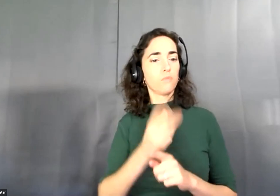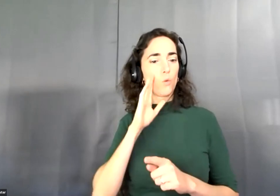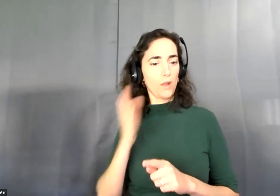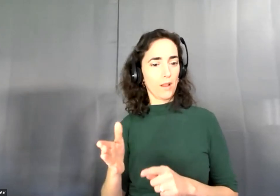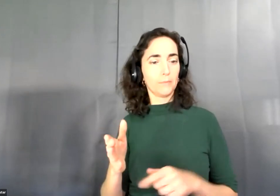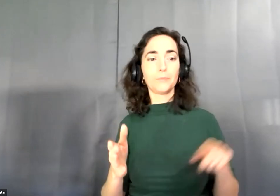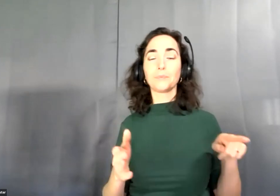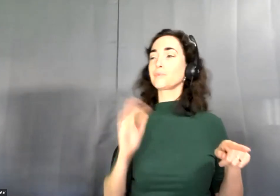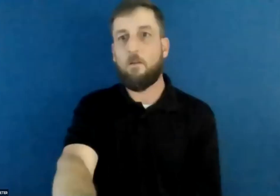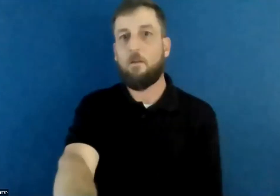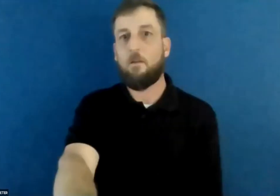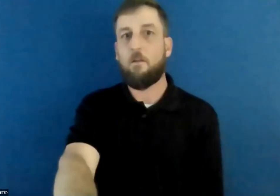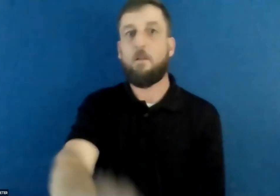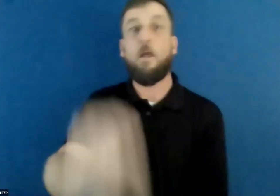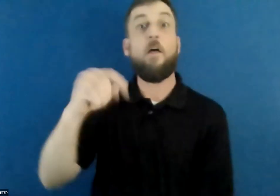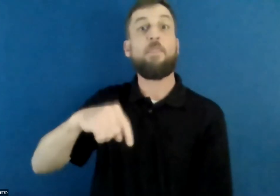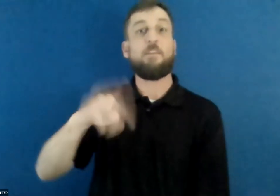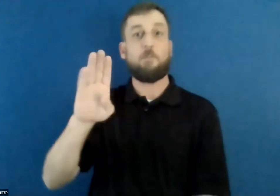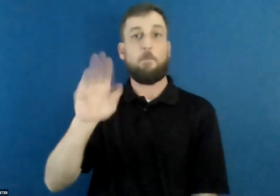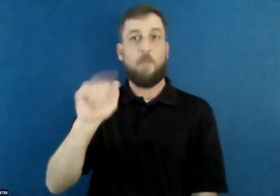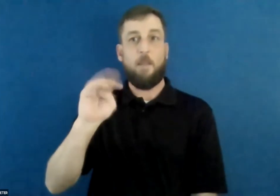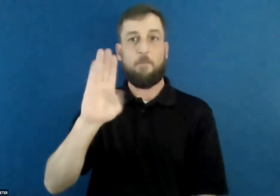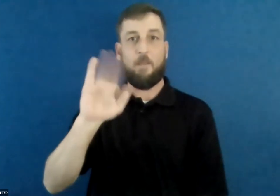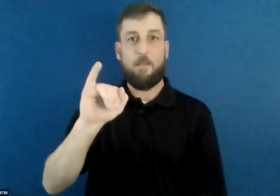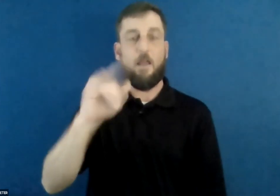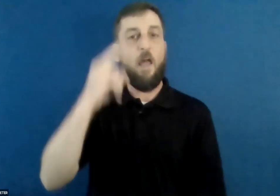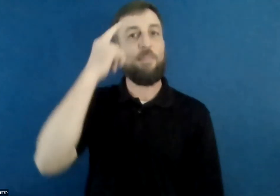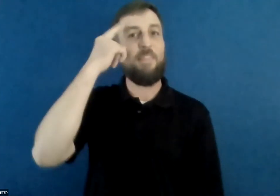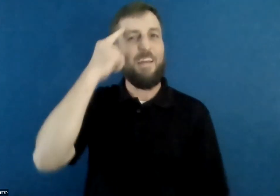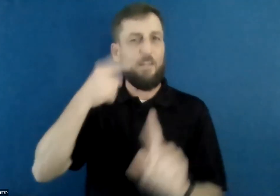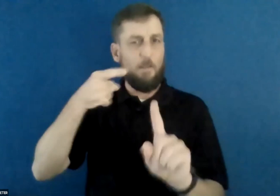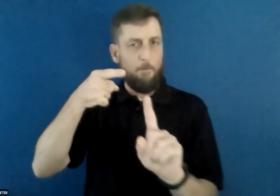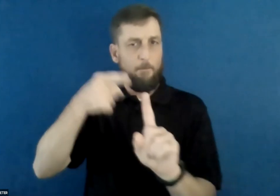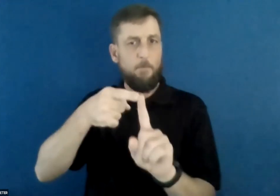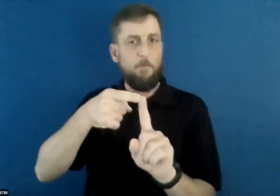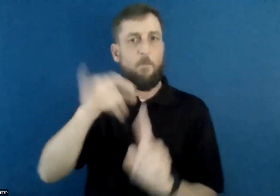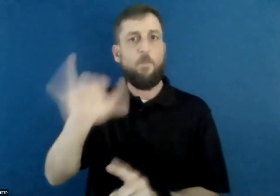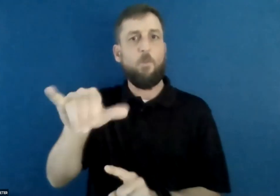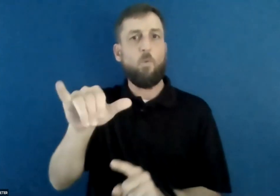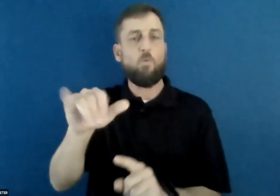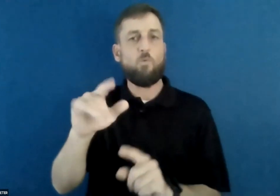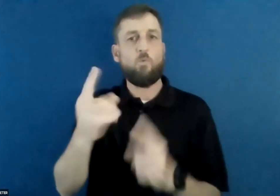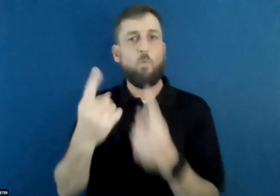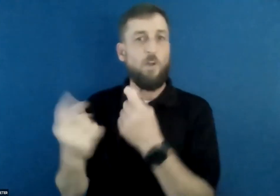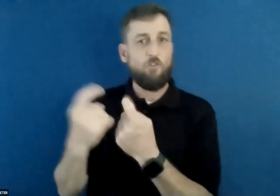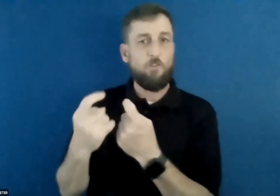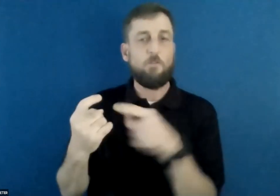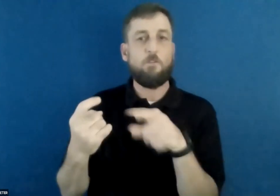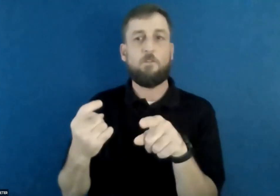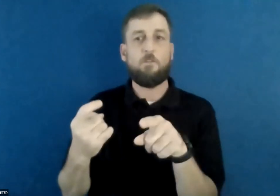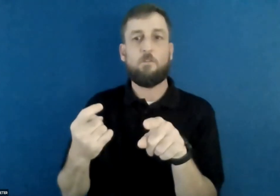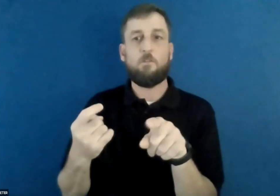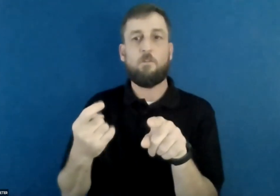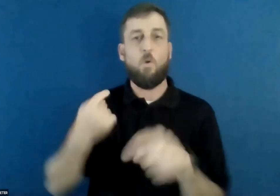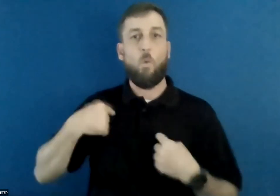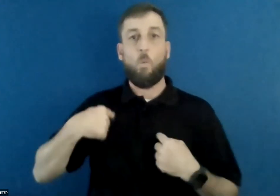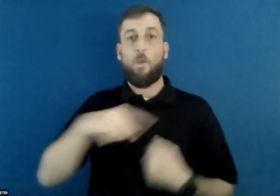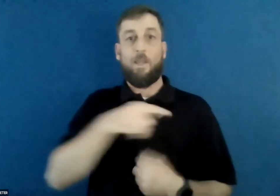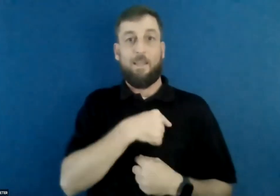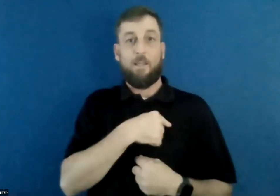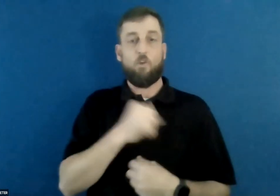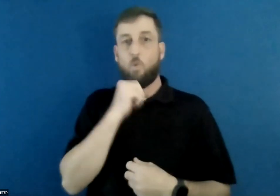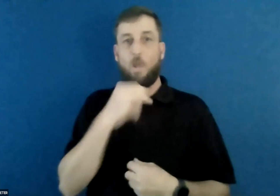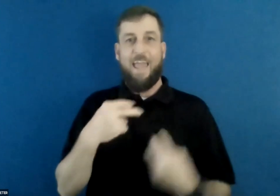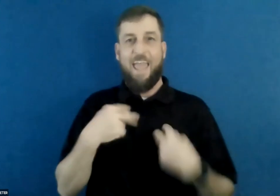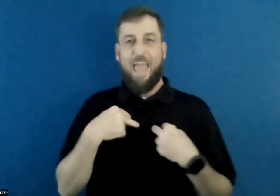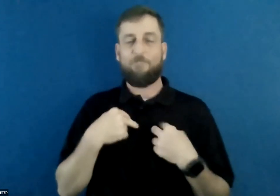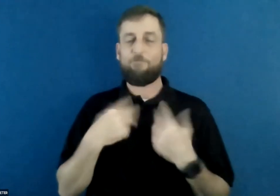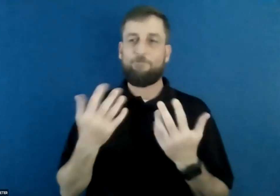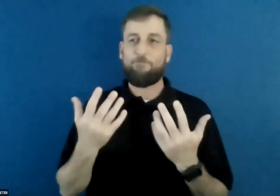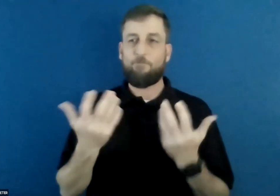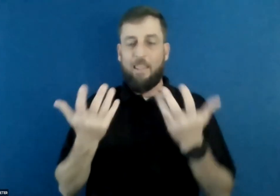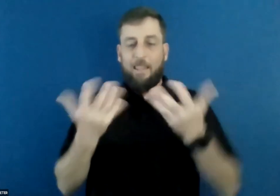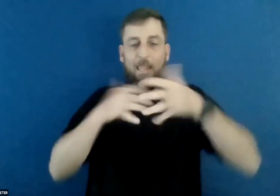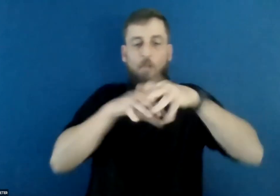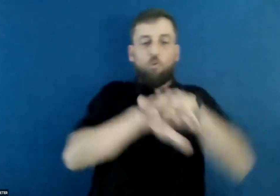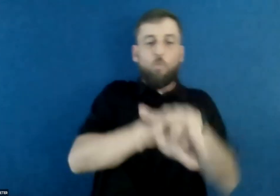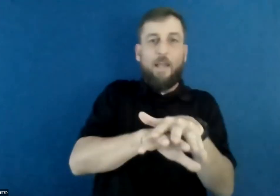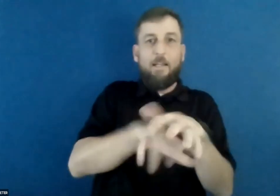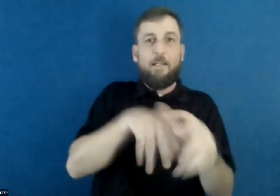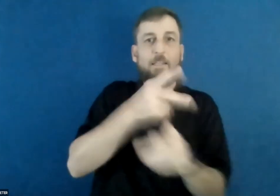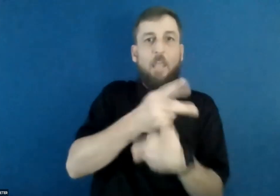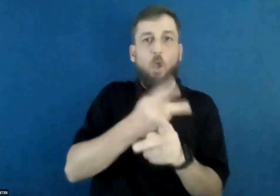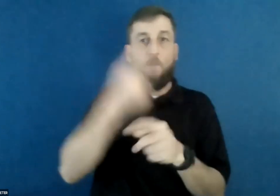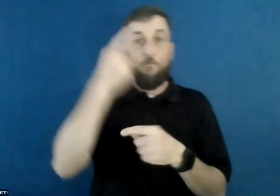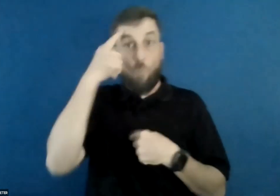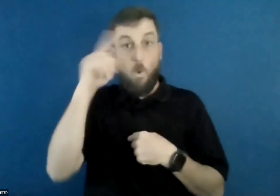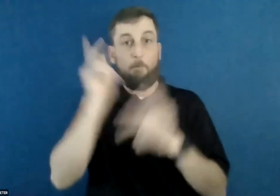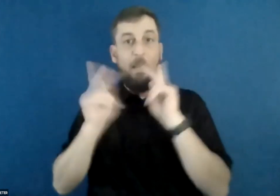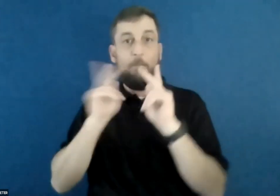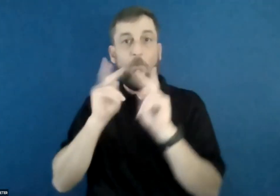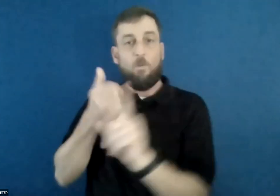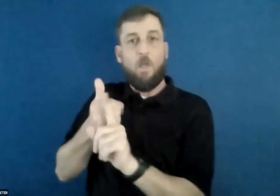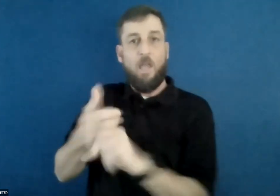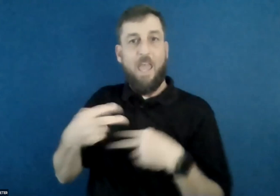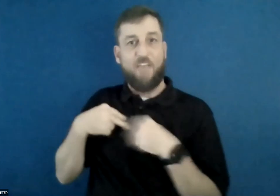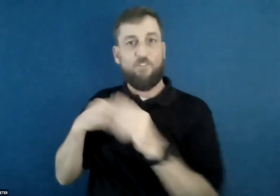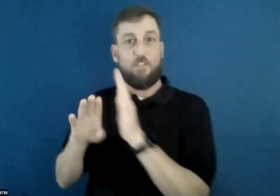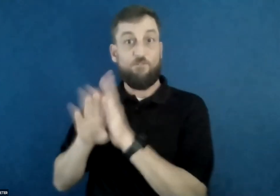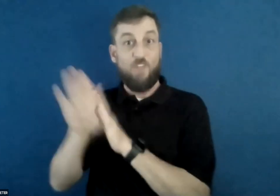This is Bambi I think to get to the heart of what the intent of those question is because I know this, just very well is that we don't have that integrated type of care for our people with developmental disabilities and behavioral health.